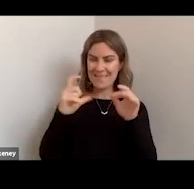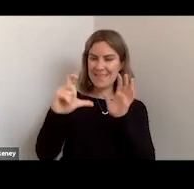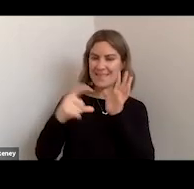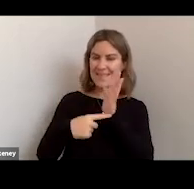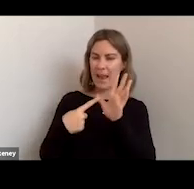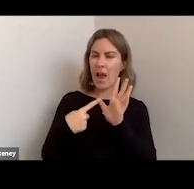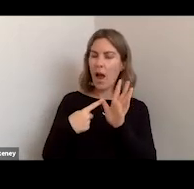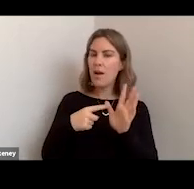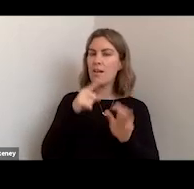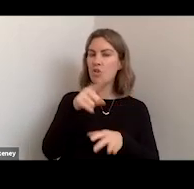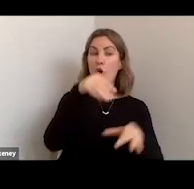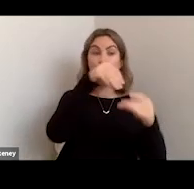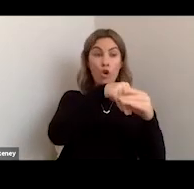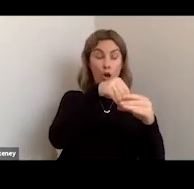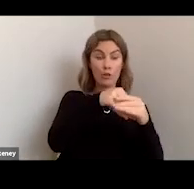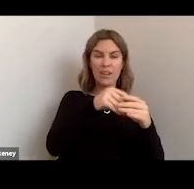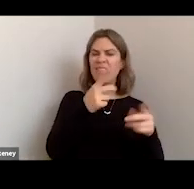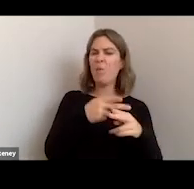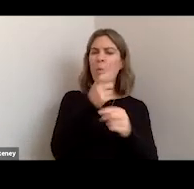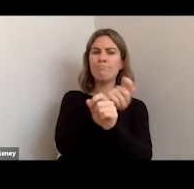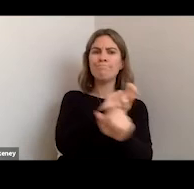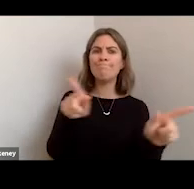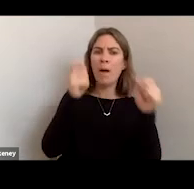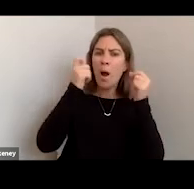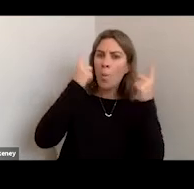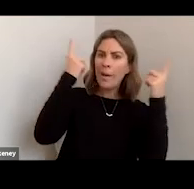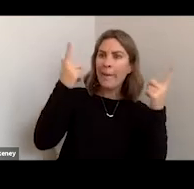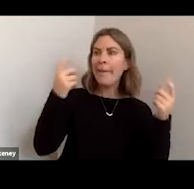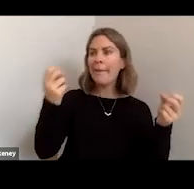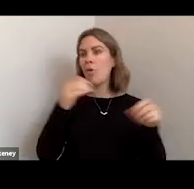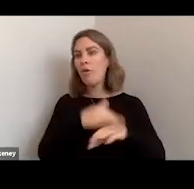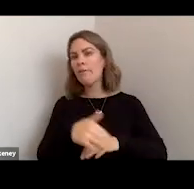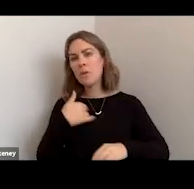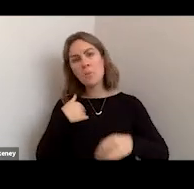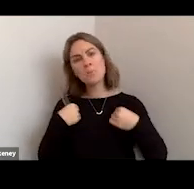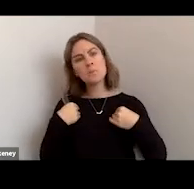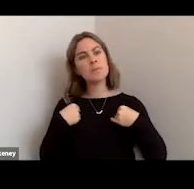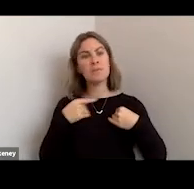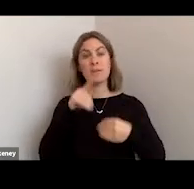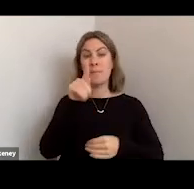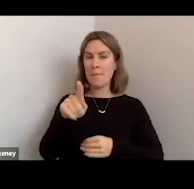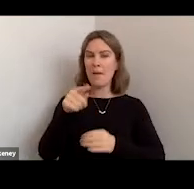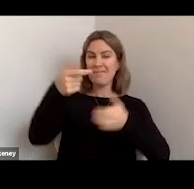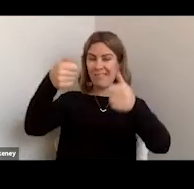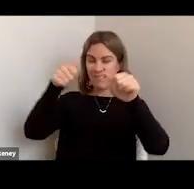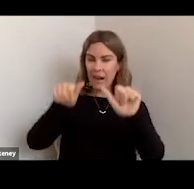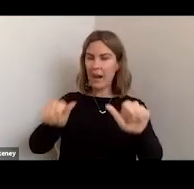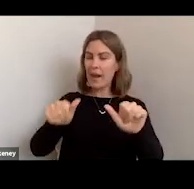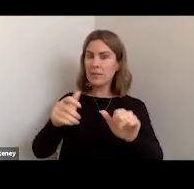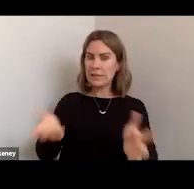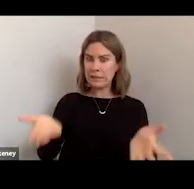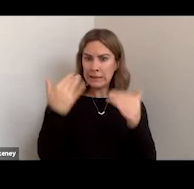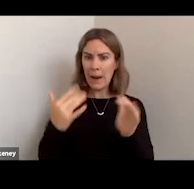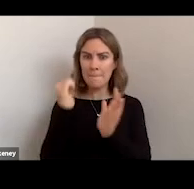awareness, this is a call to action, buy tickets.